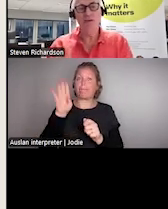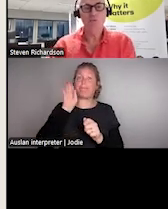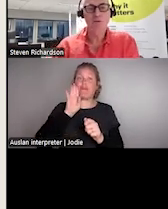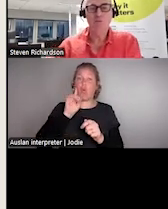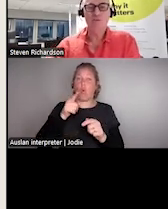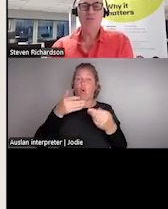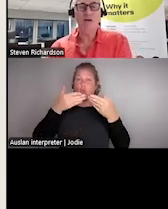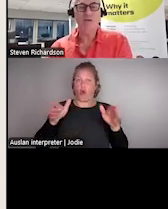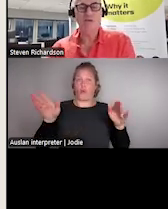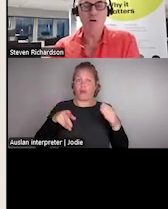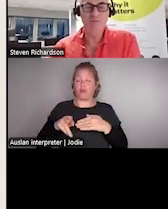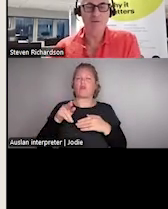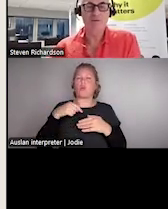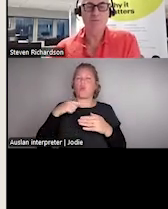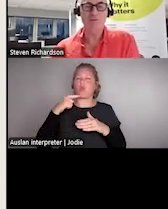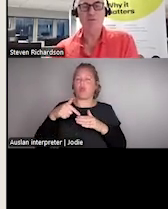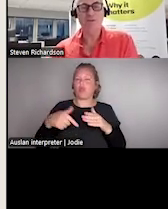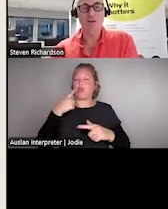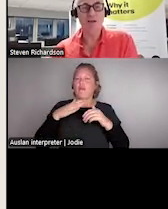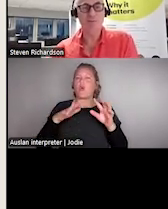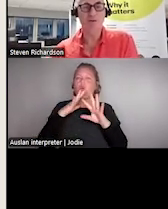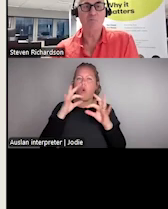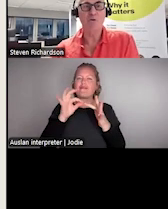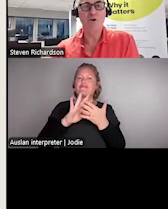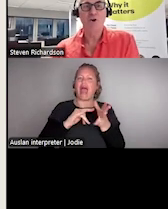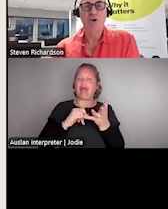going to do a deeper dive into quiet phase methodology and how that might work.